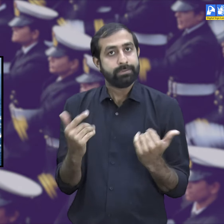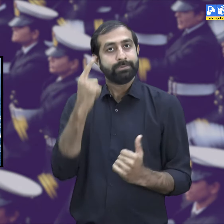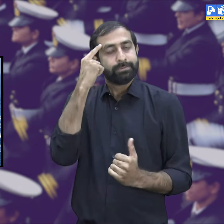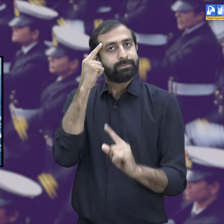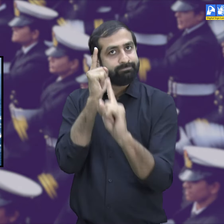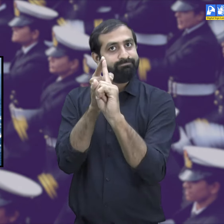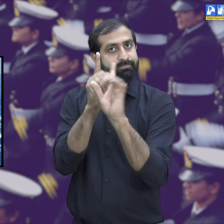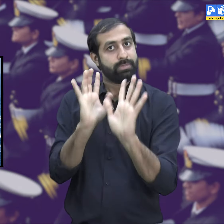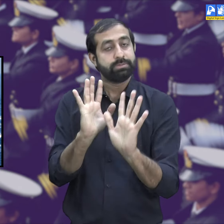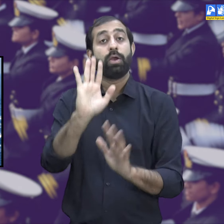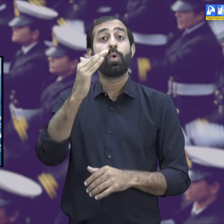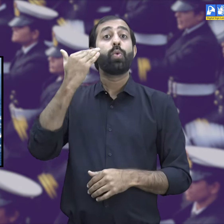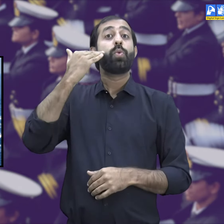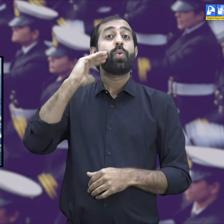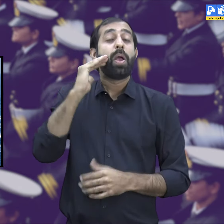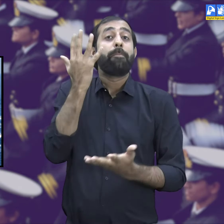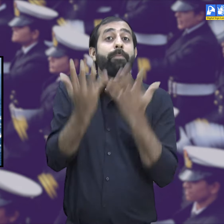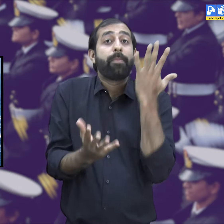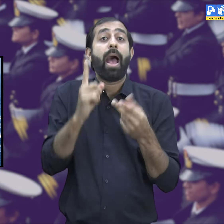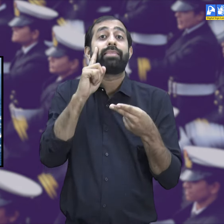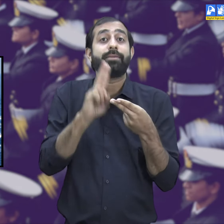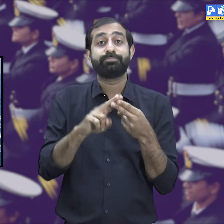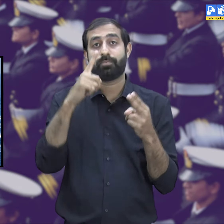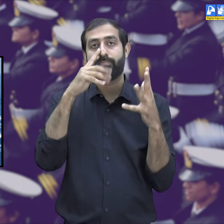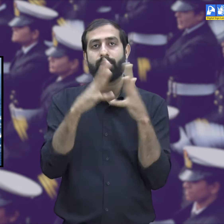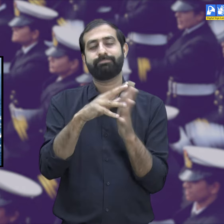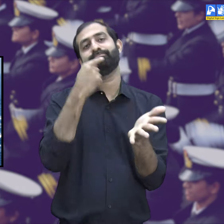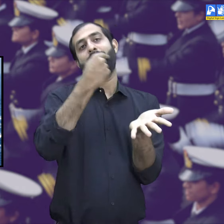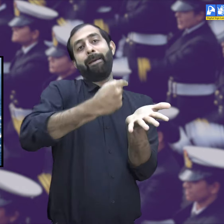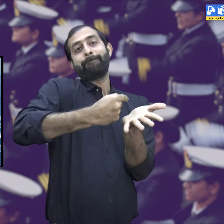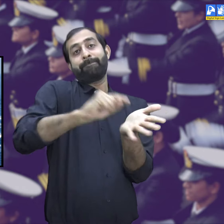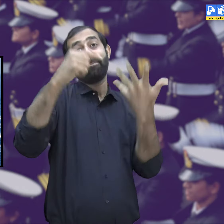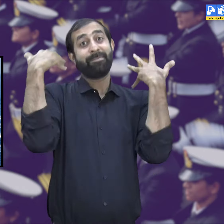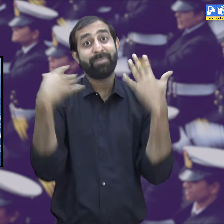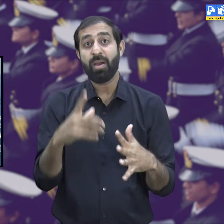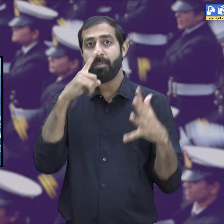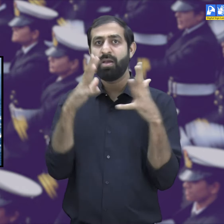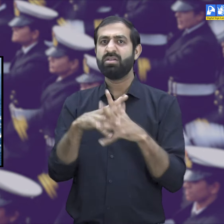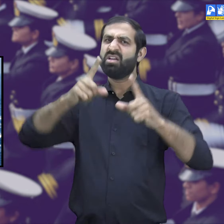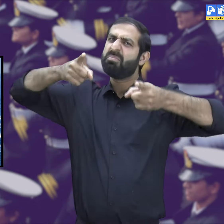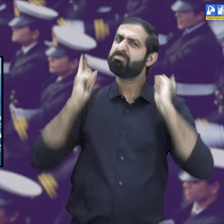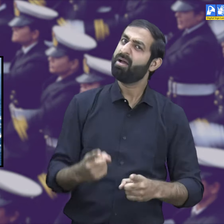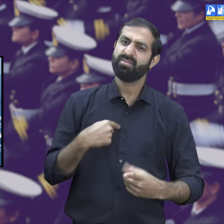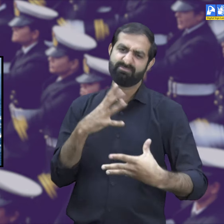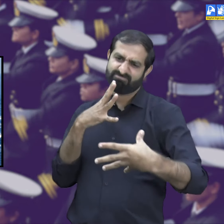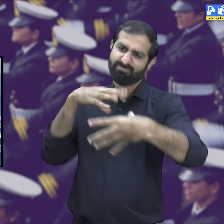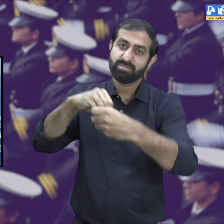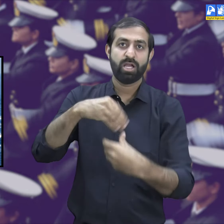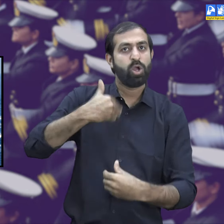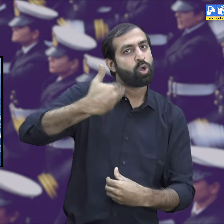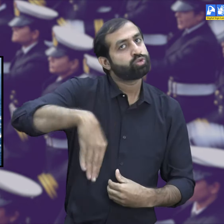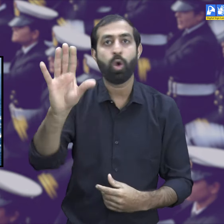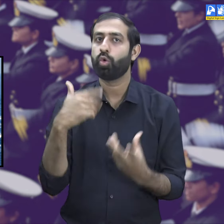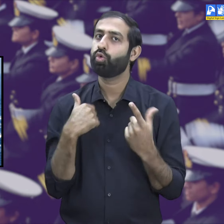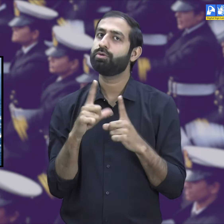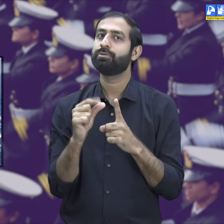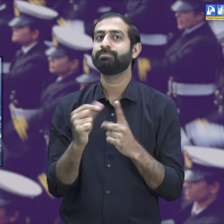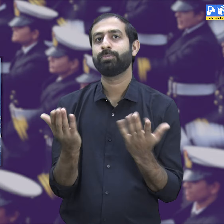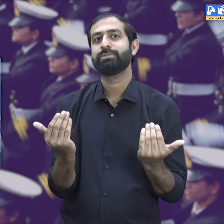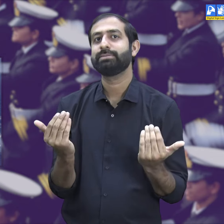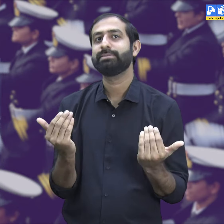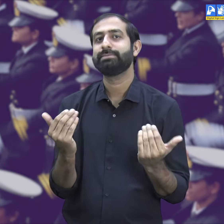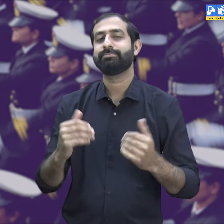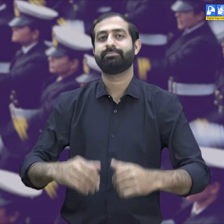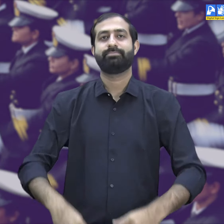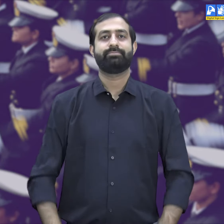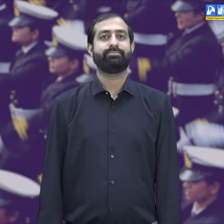At present women are not allowed to go in submarines but whenever it is allowed I will certainly go.